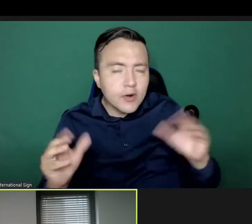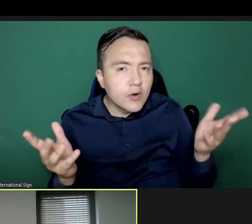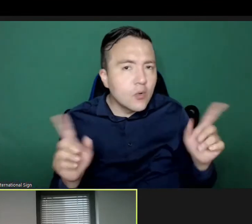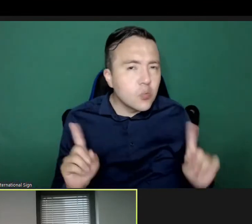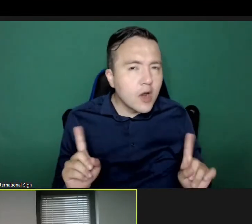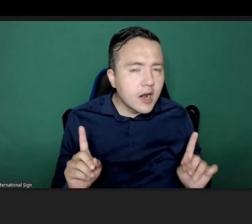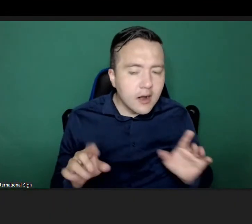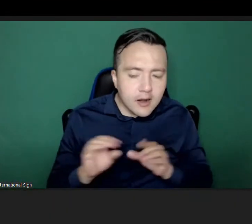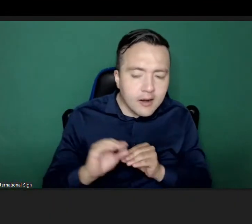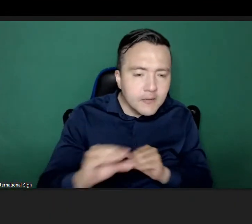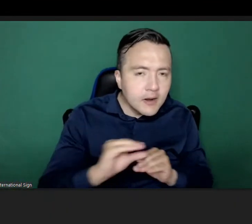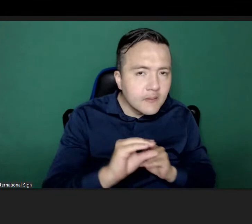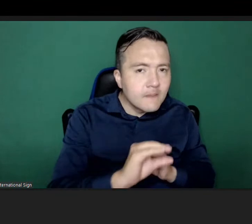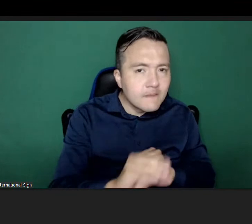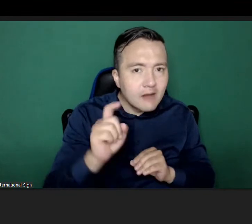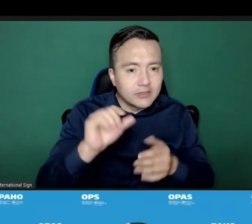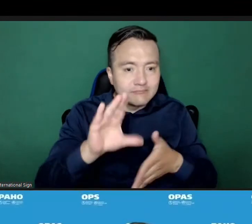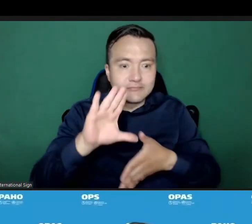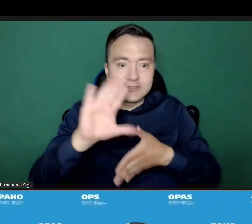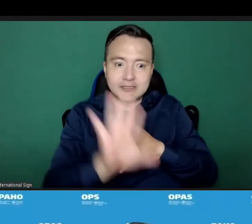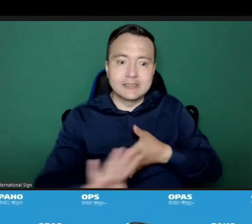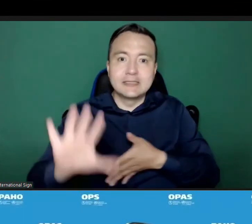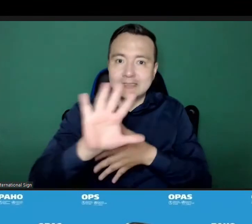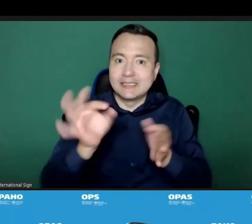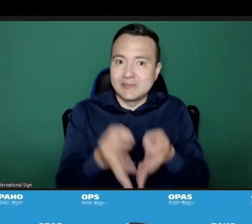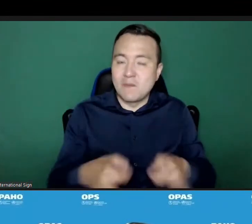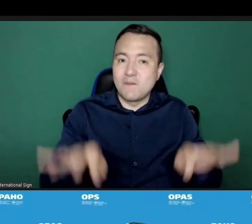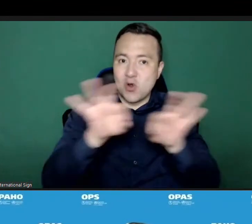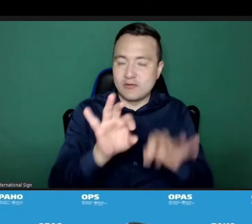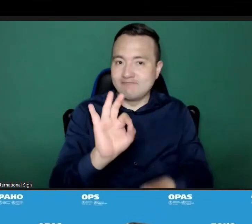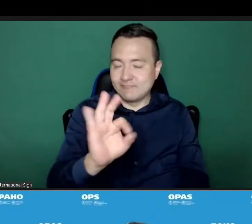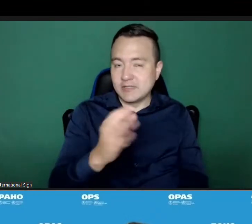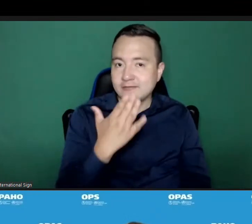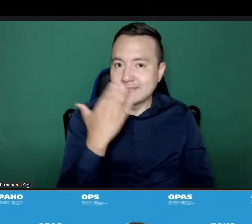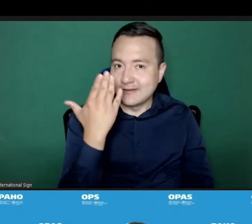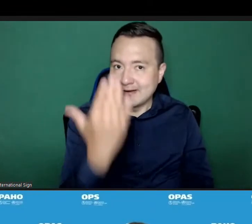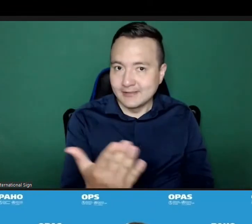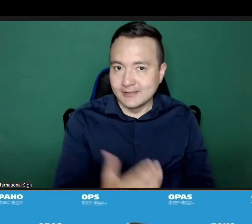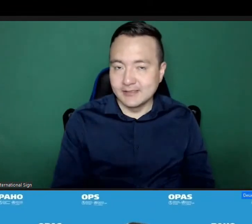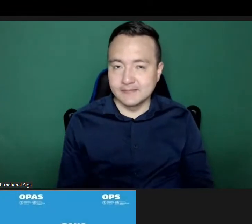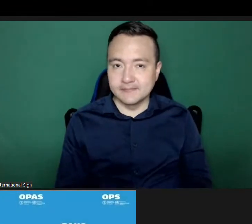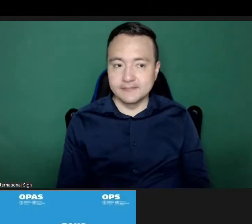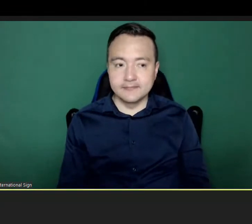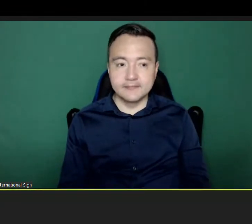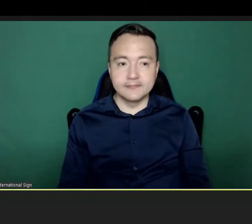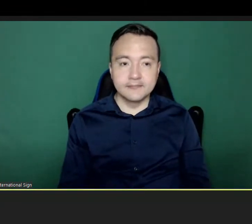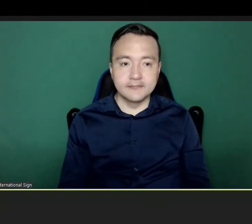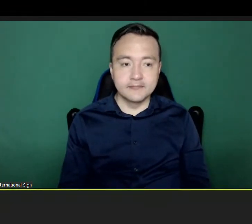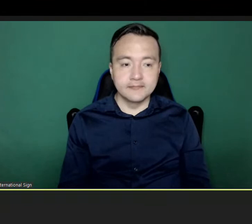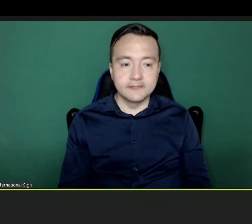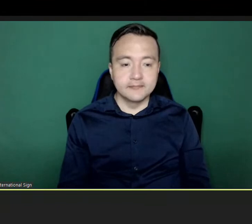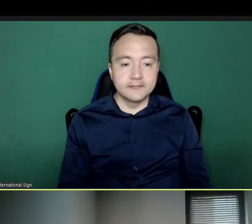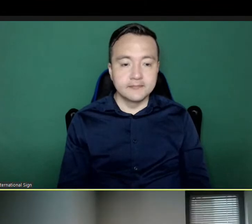And almost it is state or province-level decisions that have to be made. Thank you.